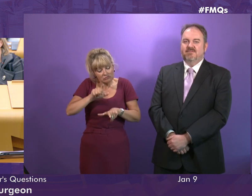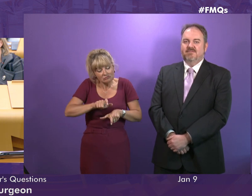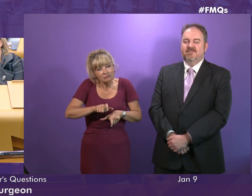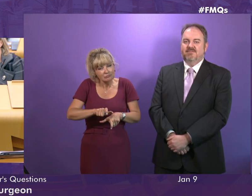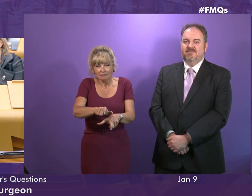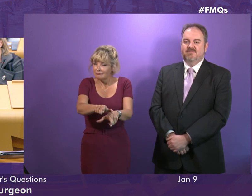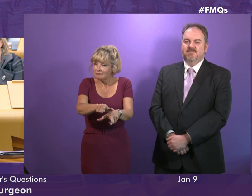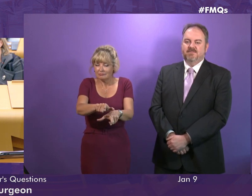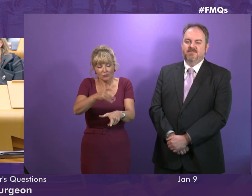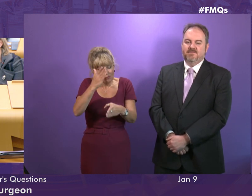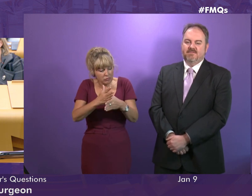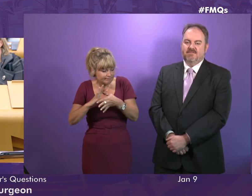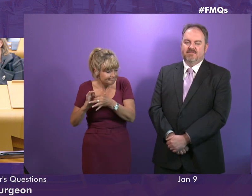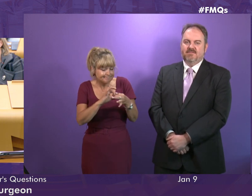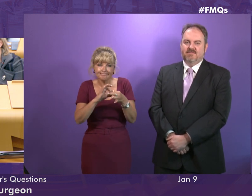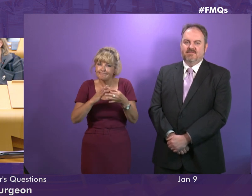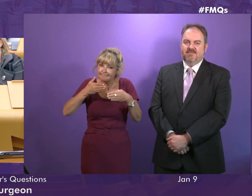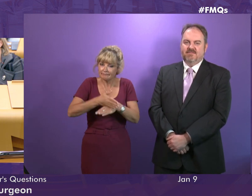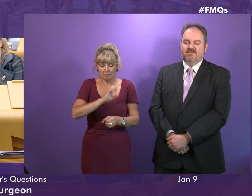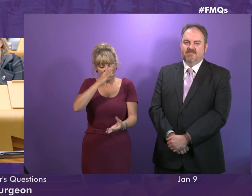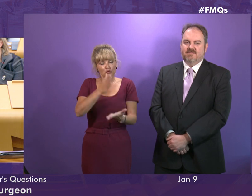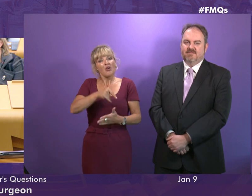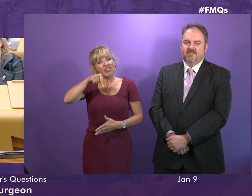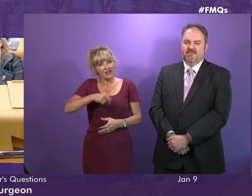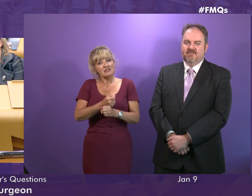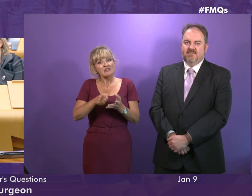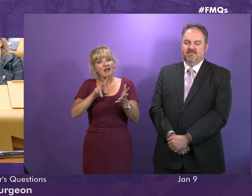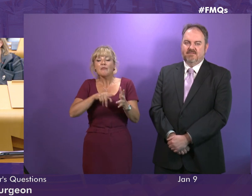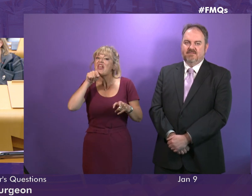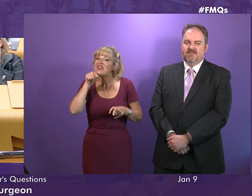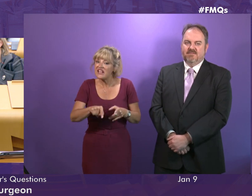we will continue to work hard to ensure that the SNP Government and the SNP retain the